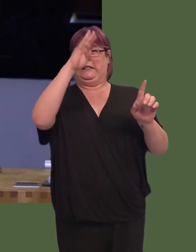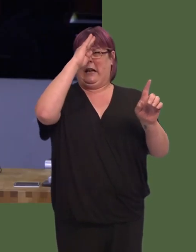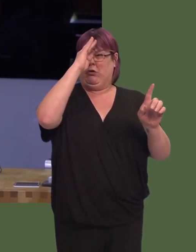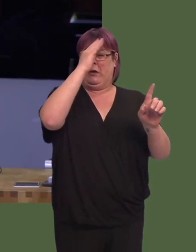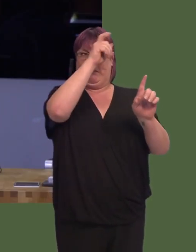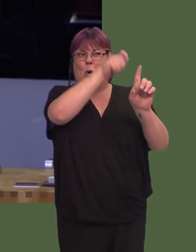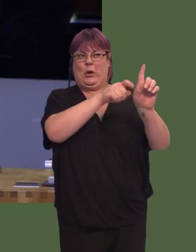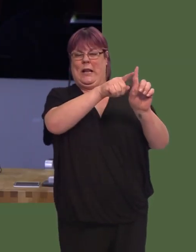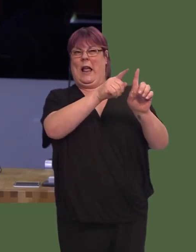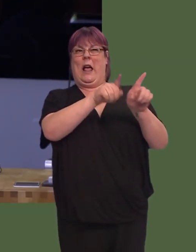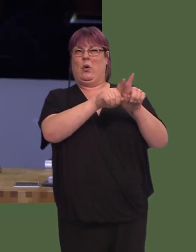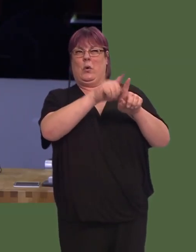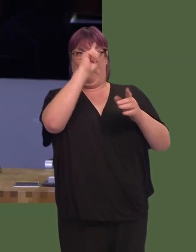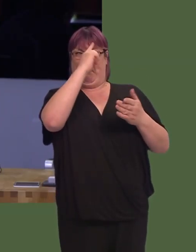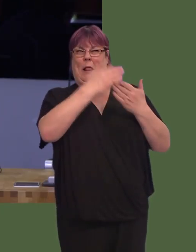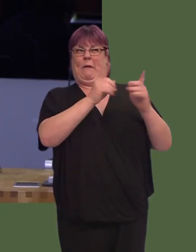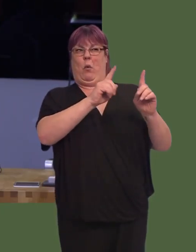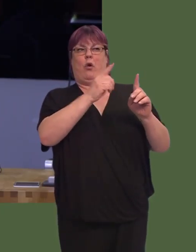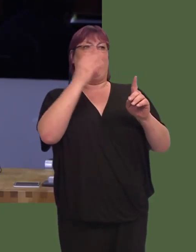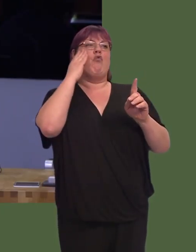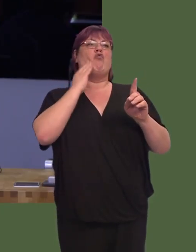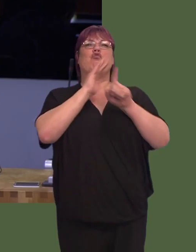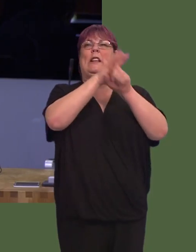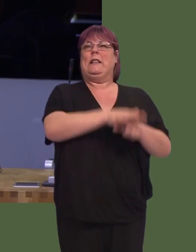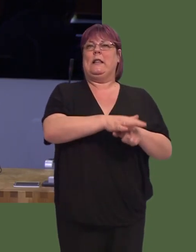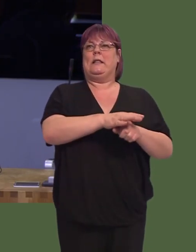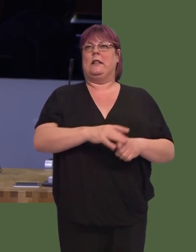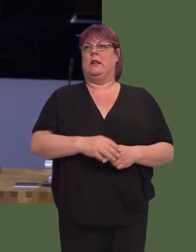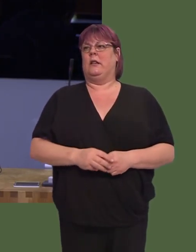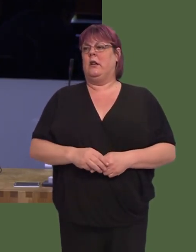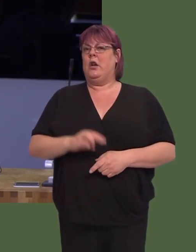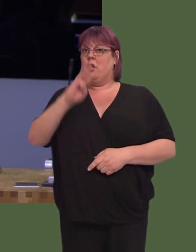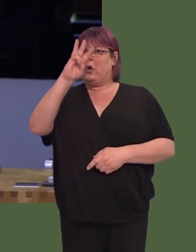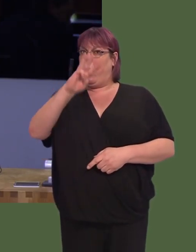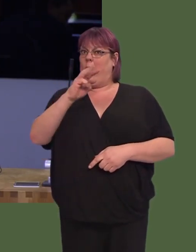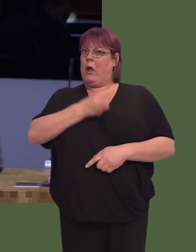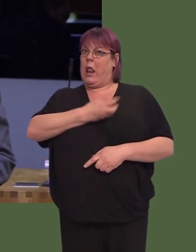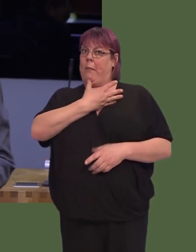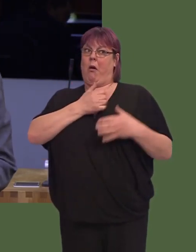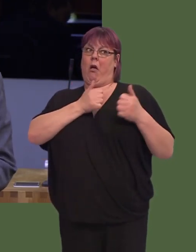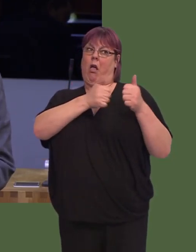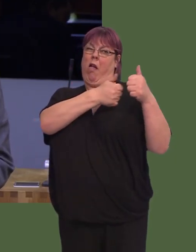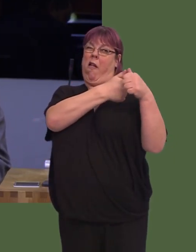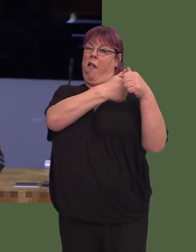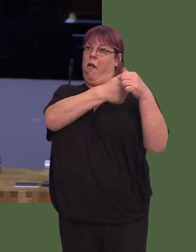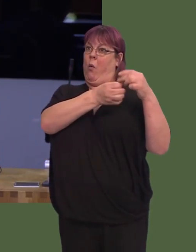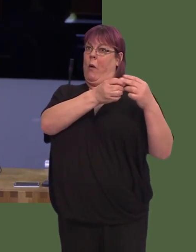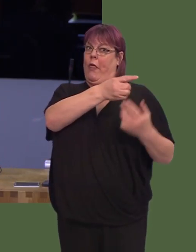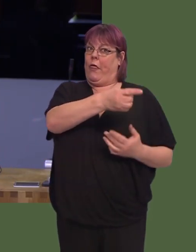I'm delighted that Welsh Labour's true face is on display today, agreeing with sentiments